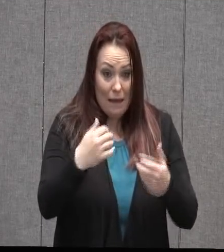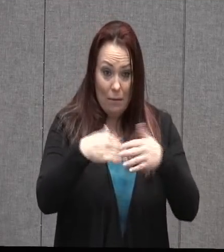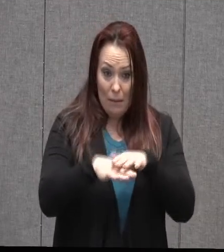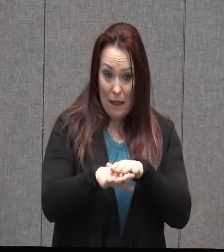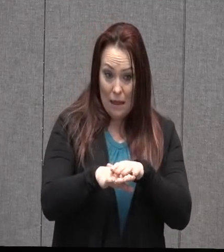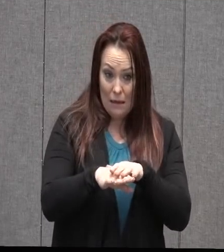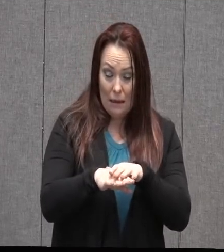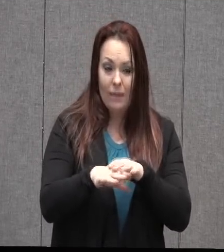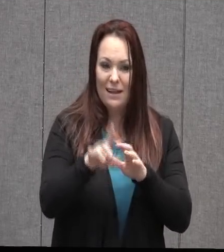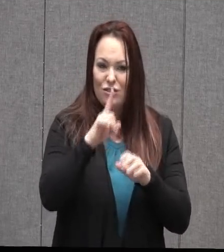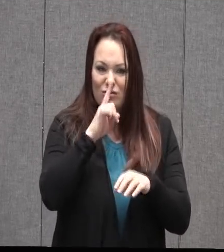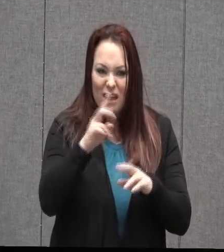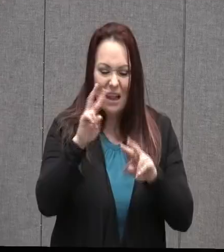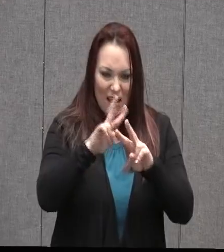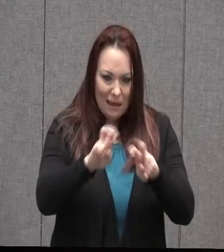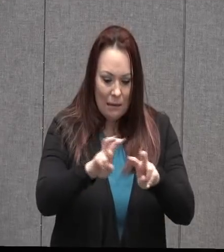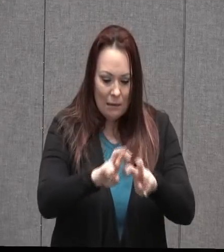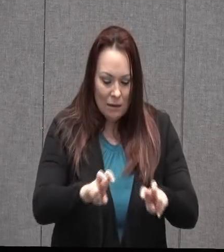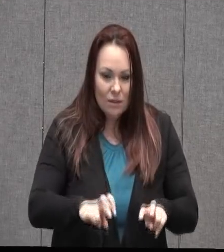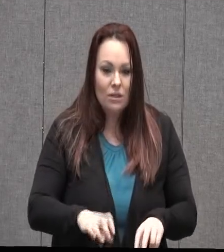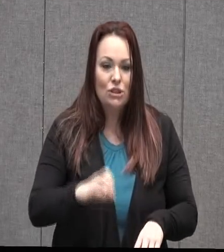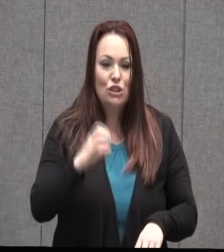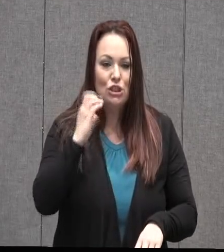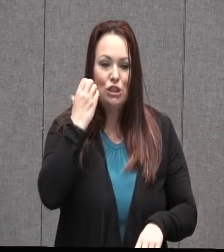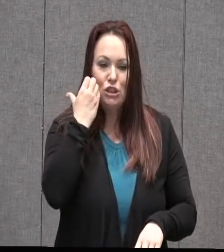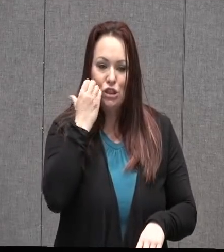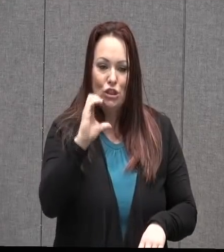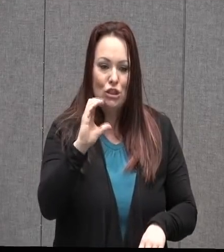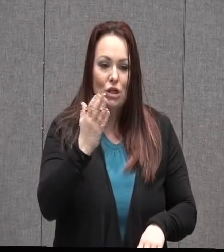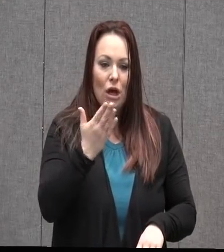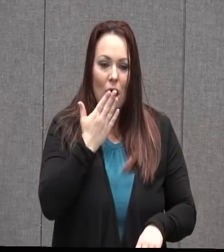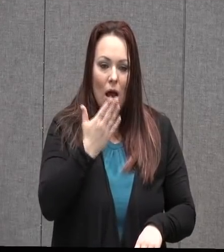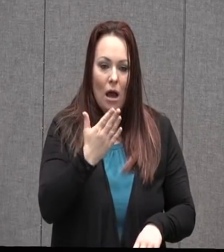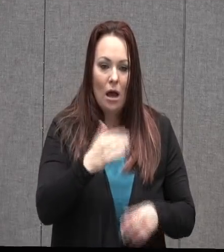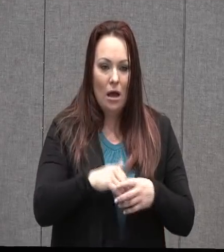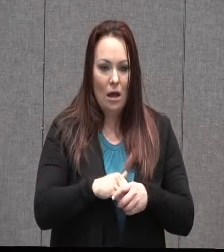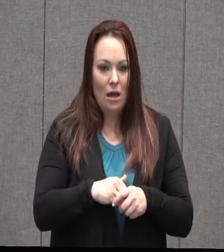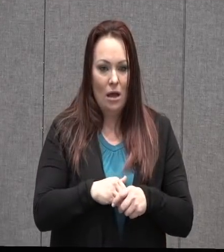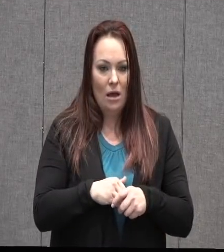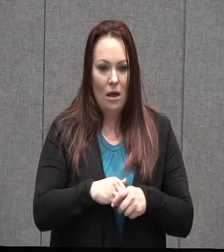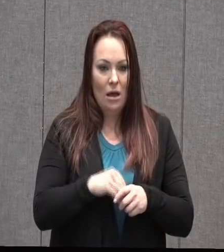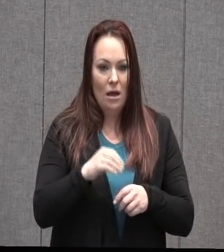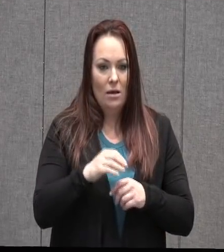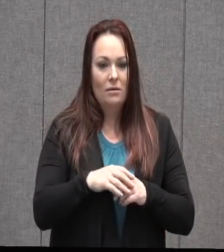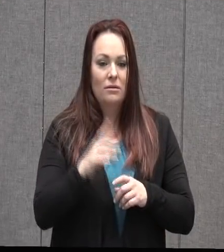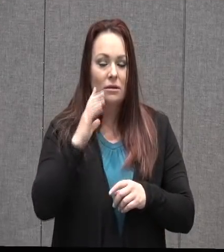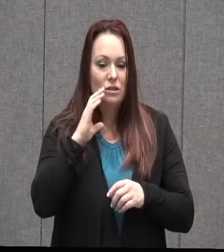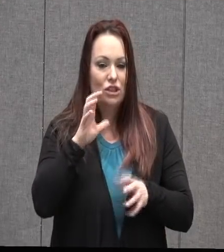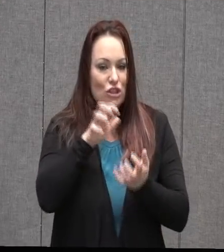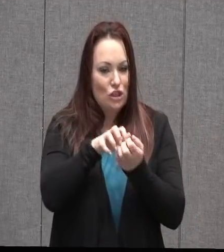Let's really look at this word here, chomp. Just like the last time we had a tricky word,